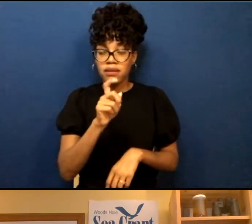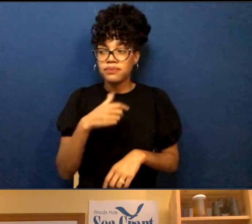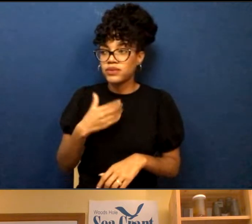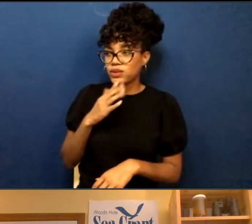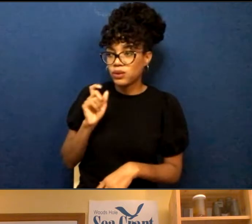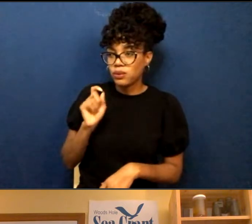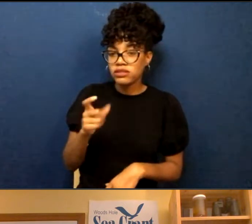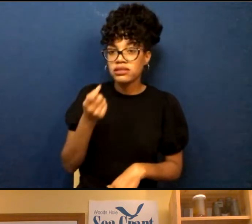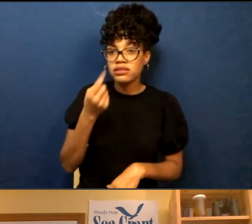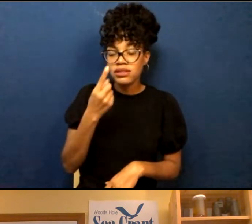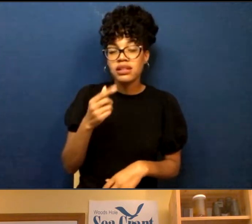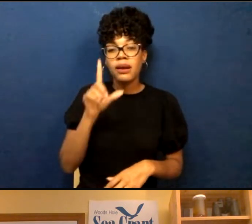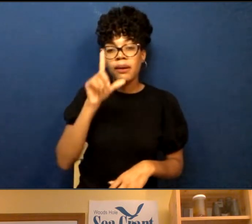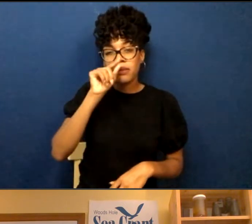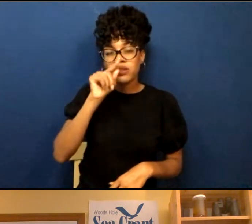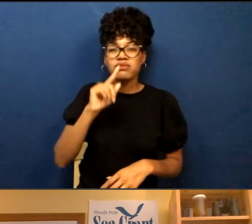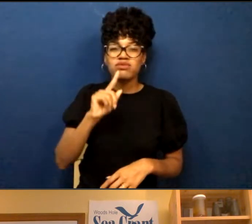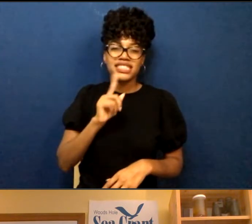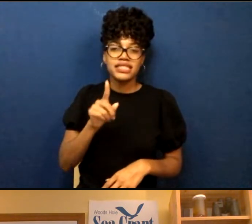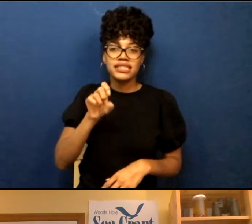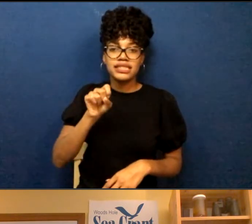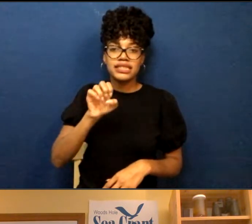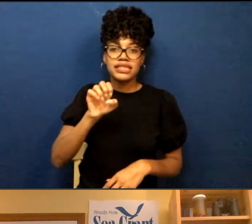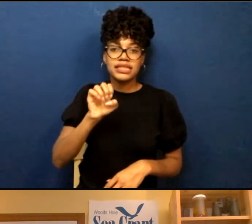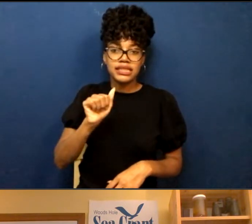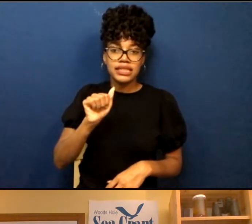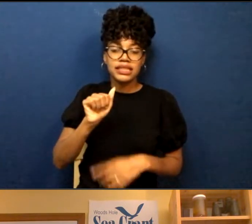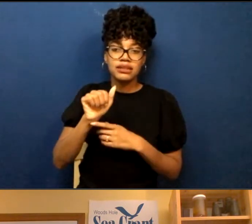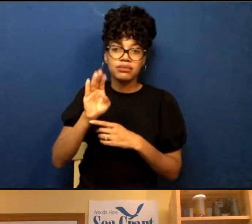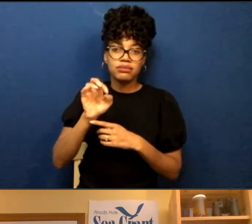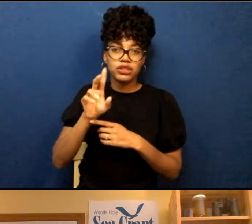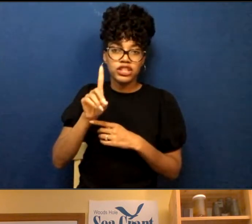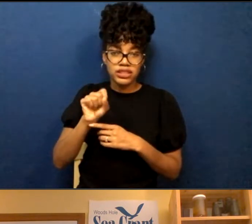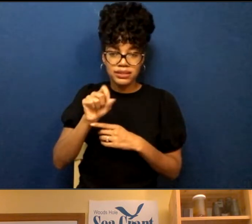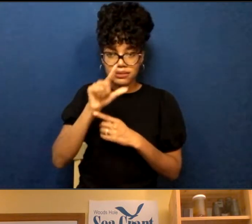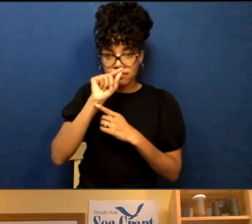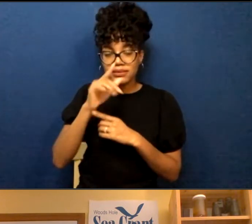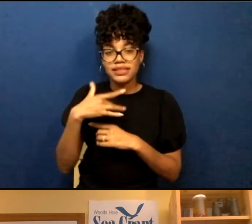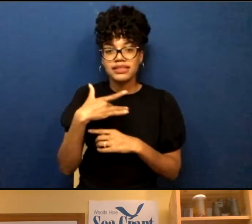That means that if their feather gets tattered or used, or it's tired.